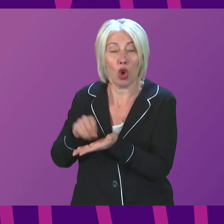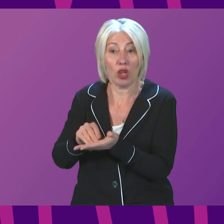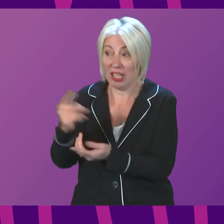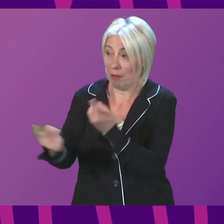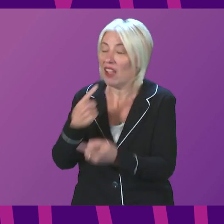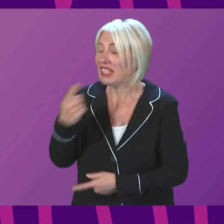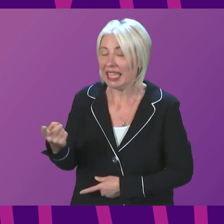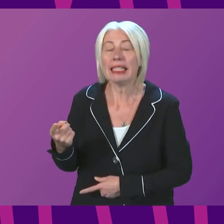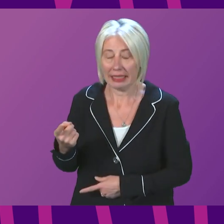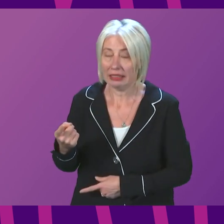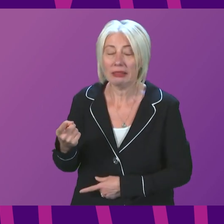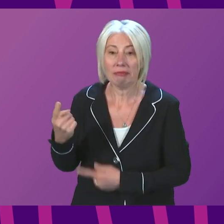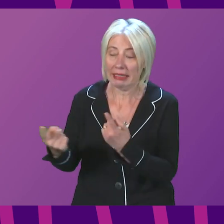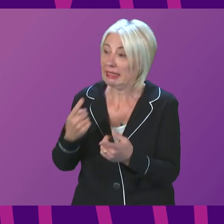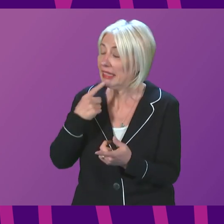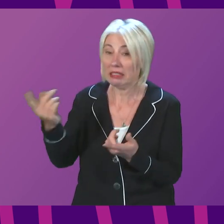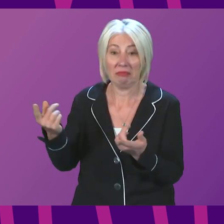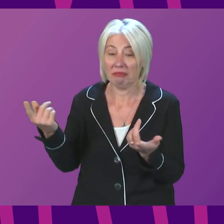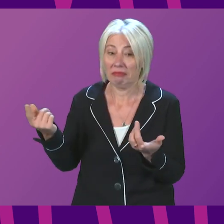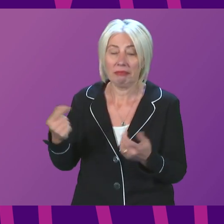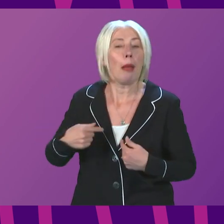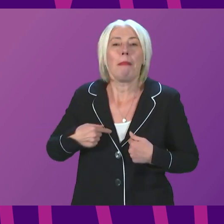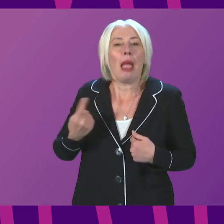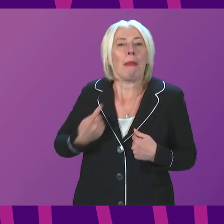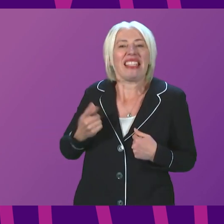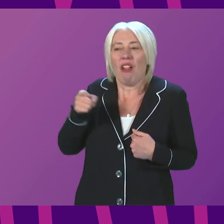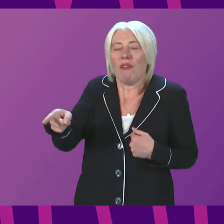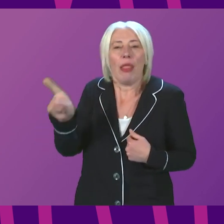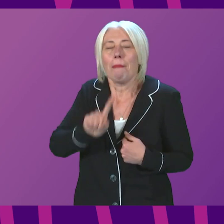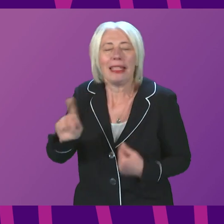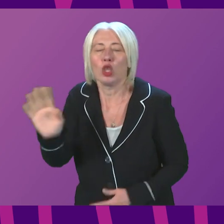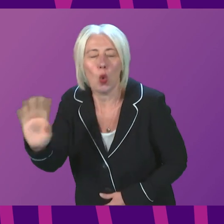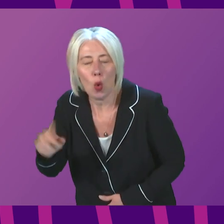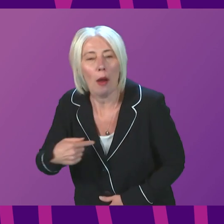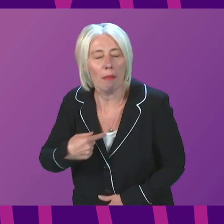I was not at the meeting, so I cannot comment on whether it is an accurate overall reflection